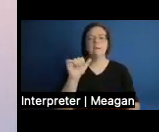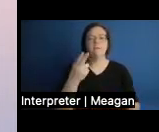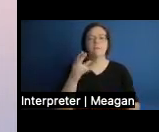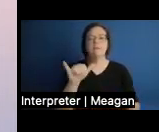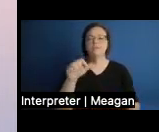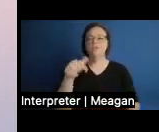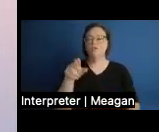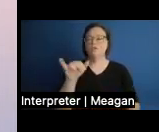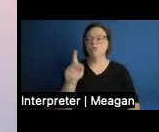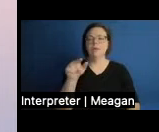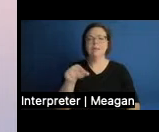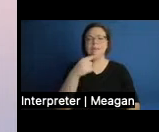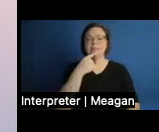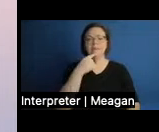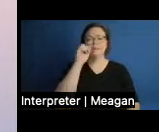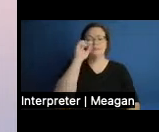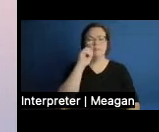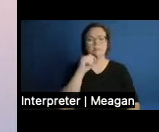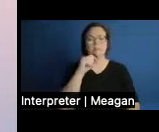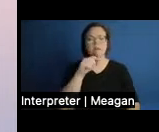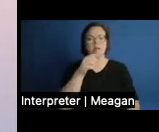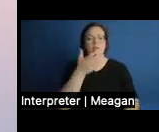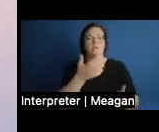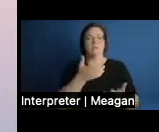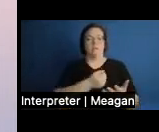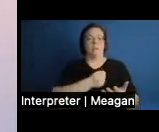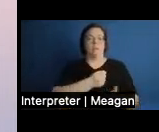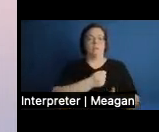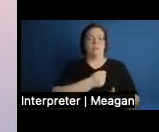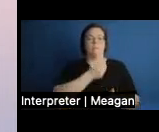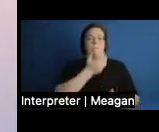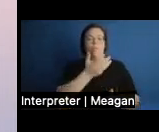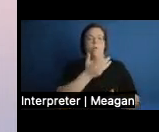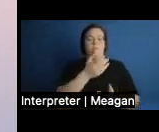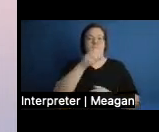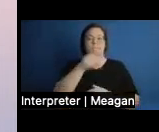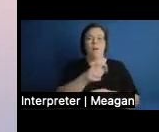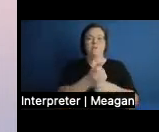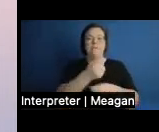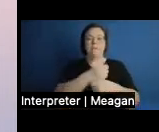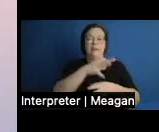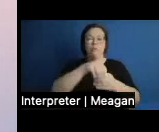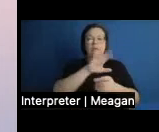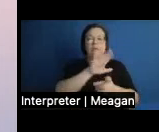And he says, “That the poem must create within its own thinking,